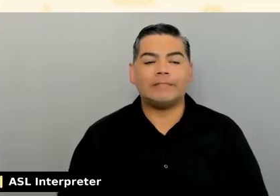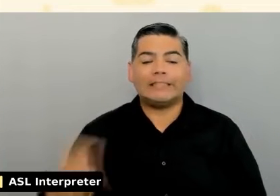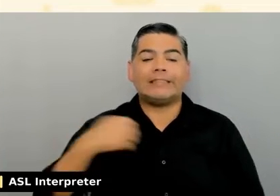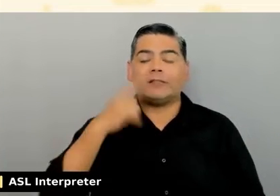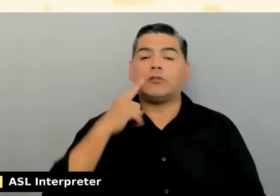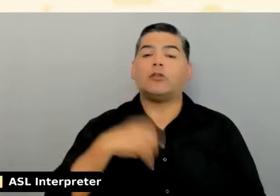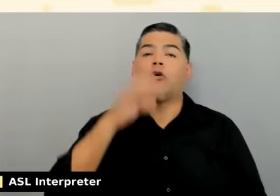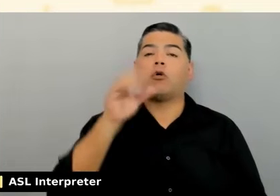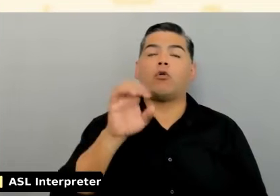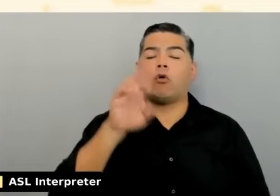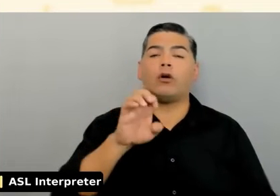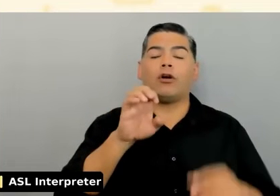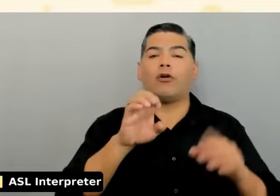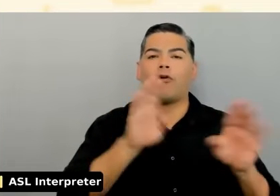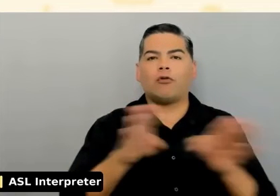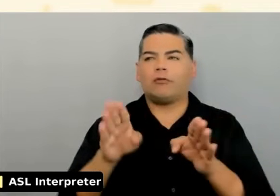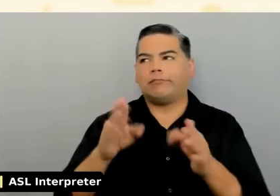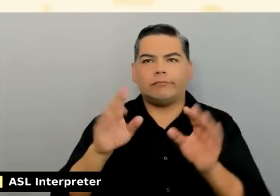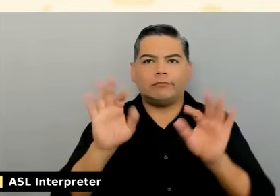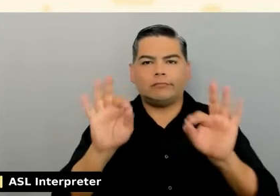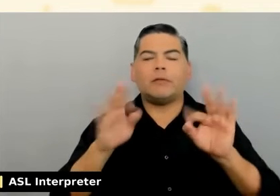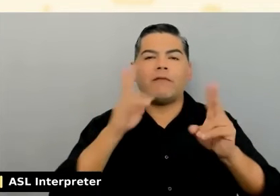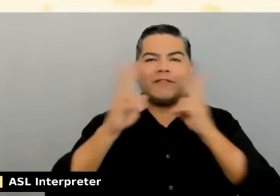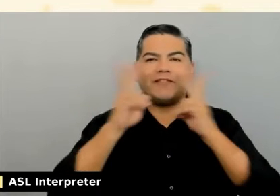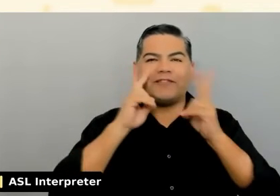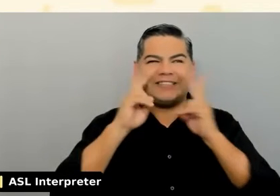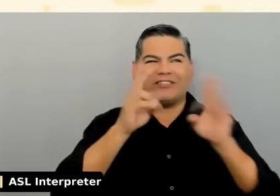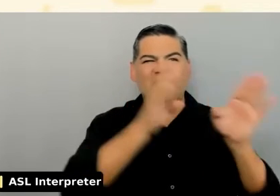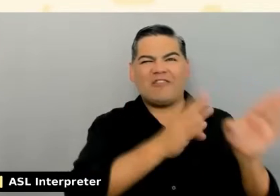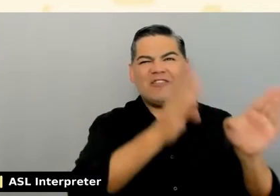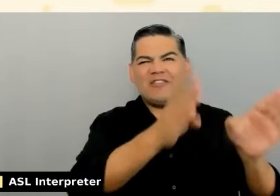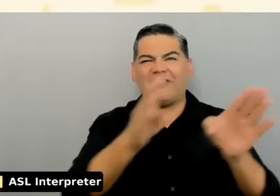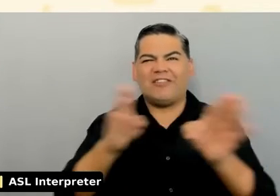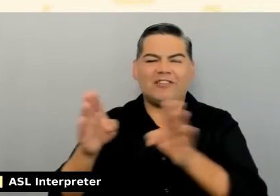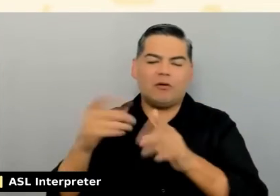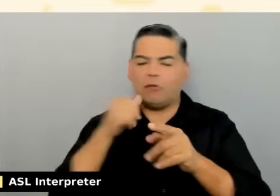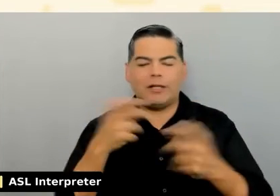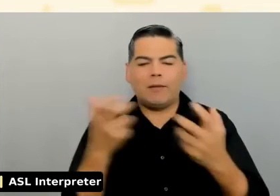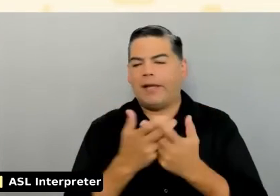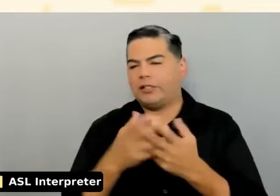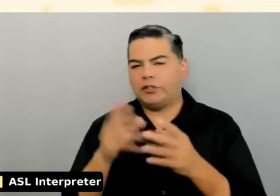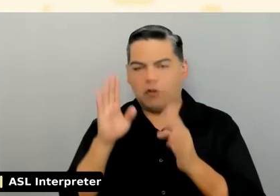but visually the visual order will not match with the focus order. OK.